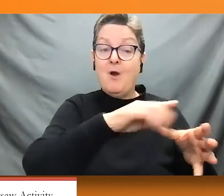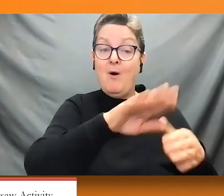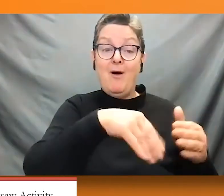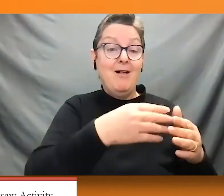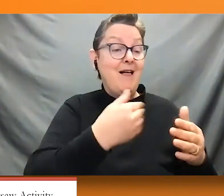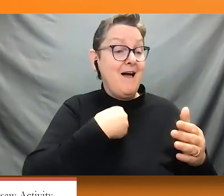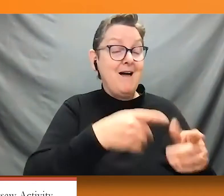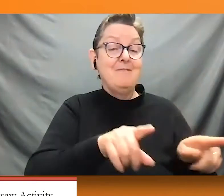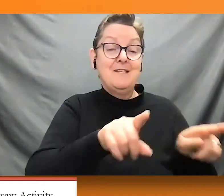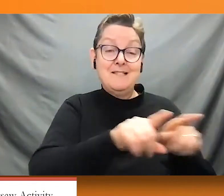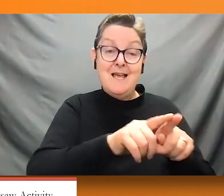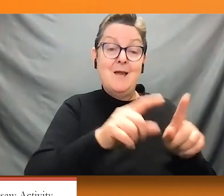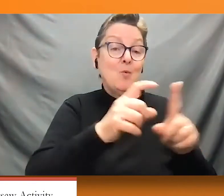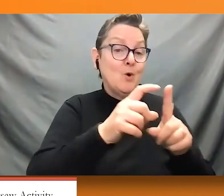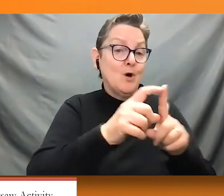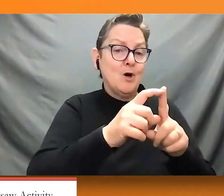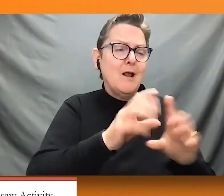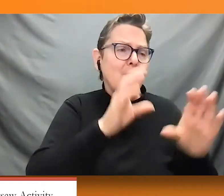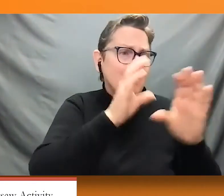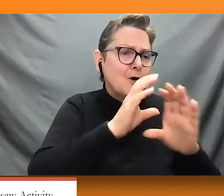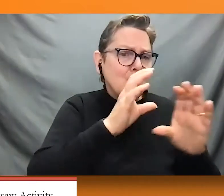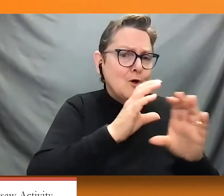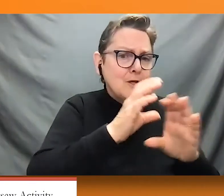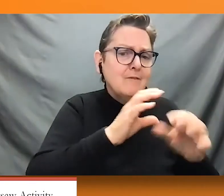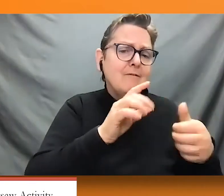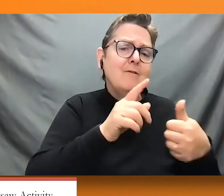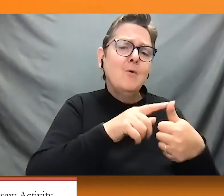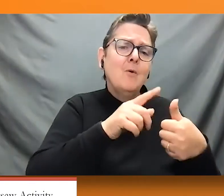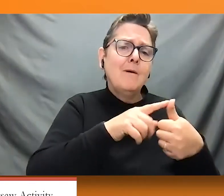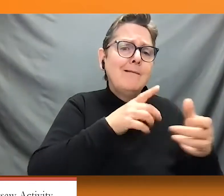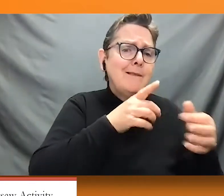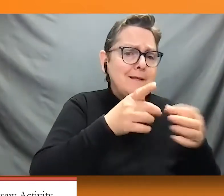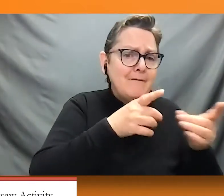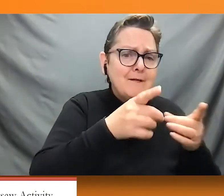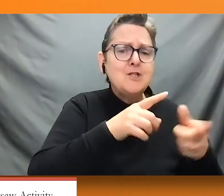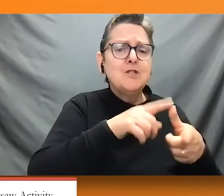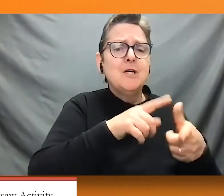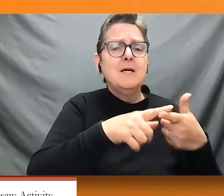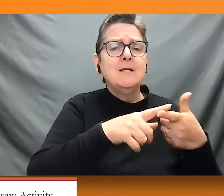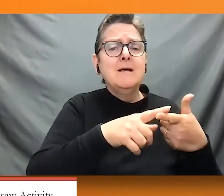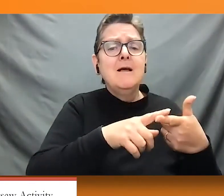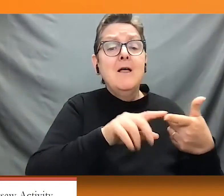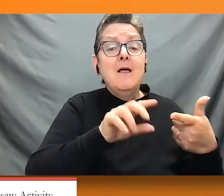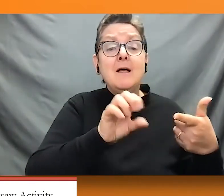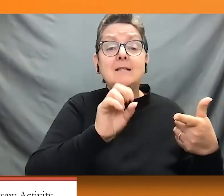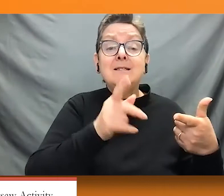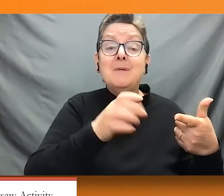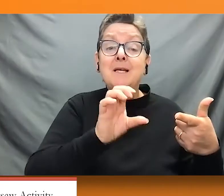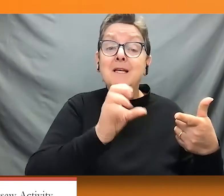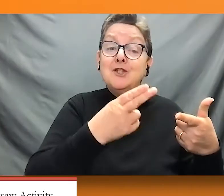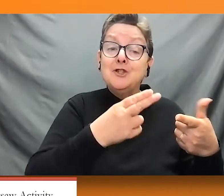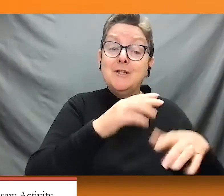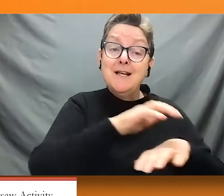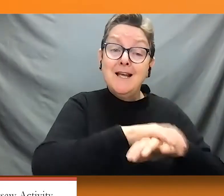and they are looking for the parts of speech. They're looking for the definition. They're gonna draw a picture. They're gonna write sentences.